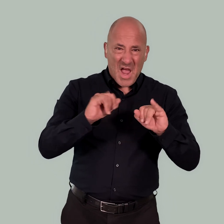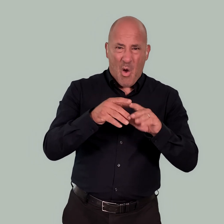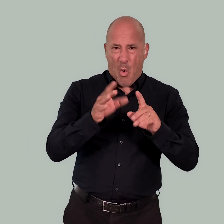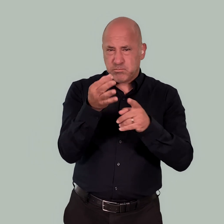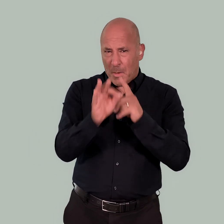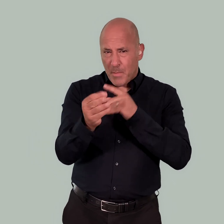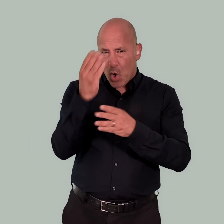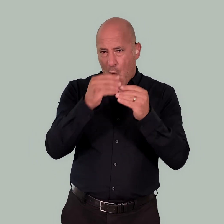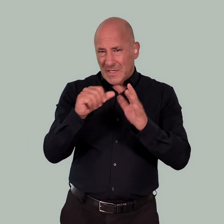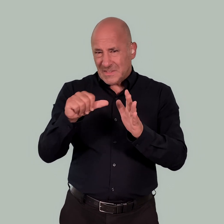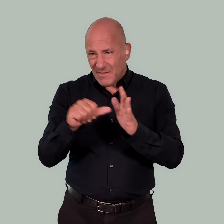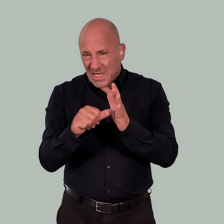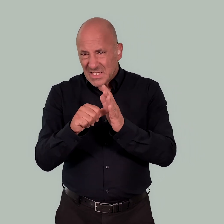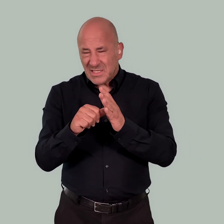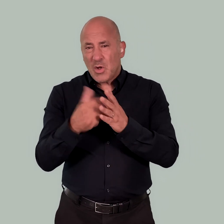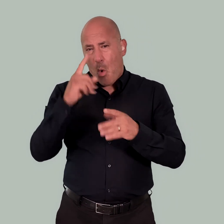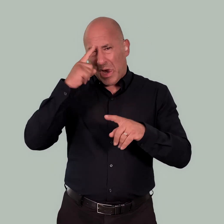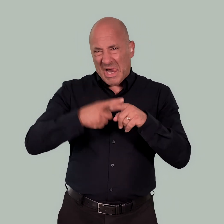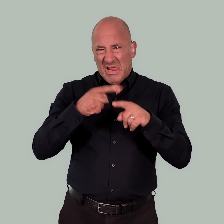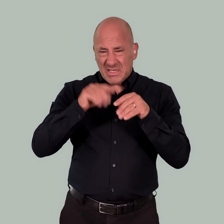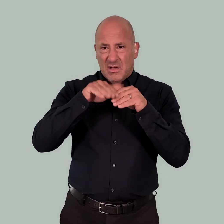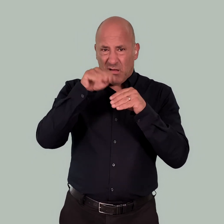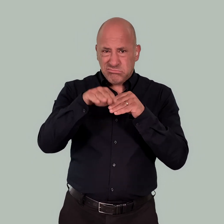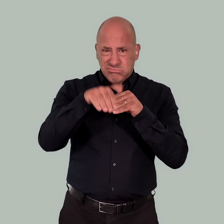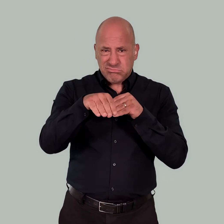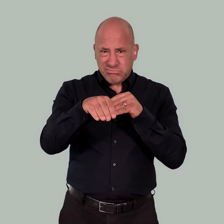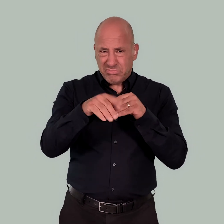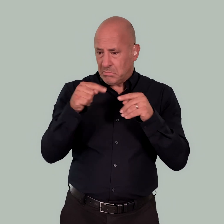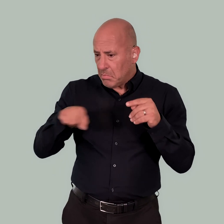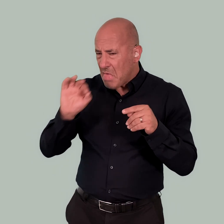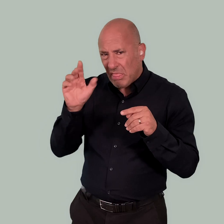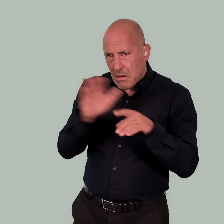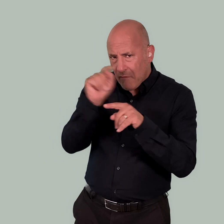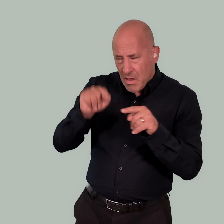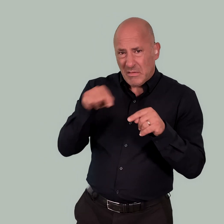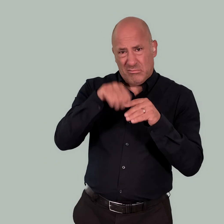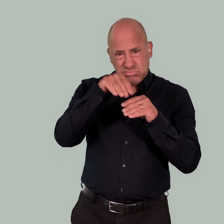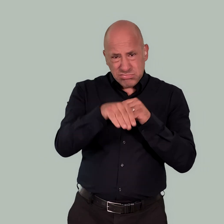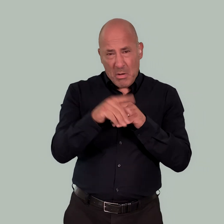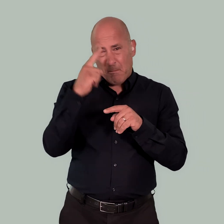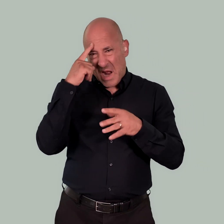include severe or specific learning difficulties, progressive illnesses (not covered elsewhere),